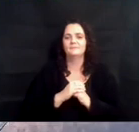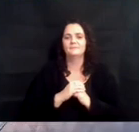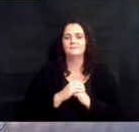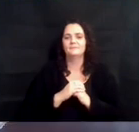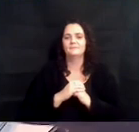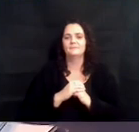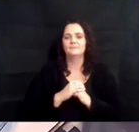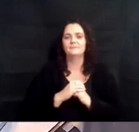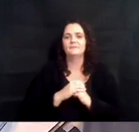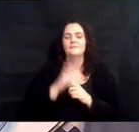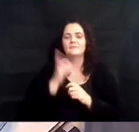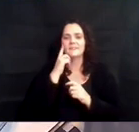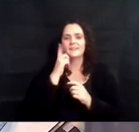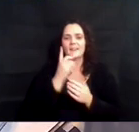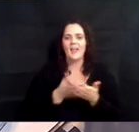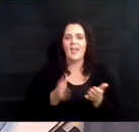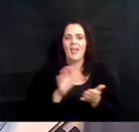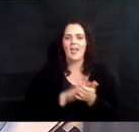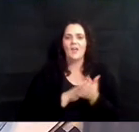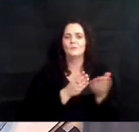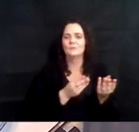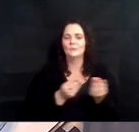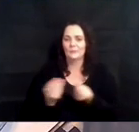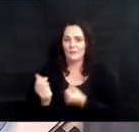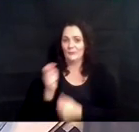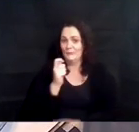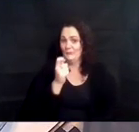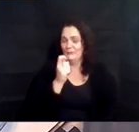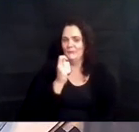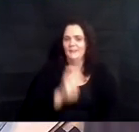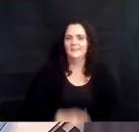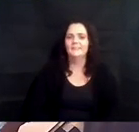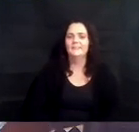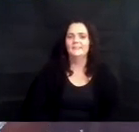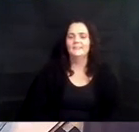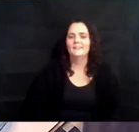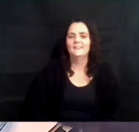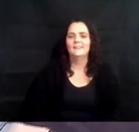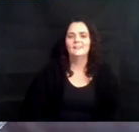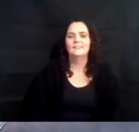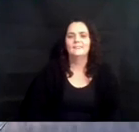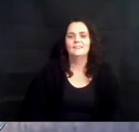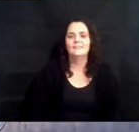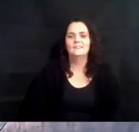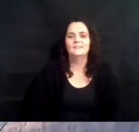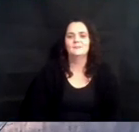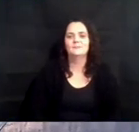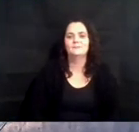And, we're gonna see how this all flows together in just a moment. Alright now, further down at the tub.